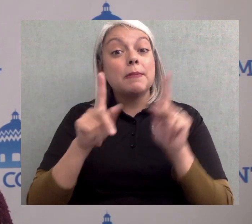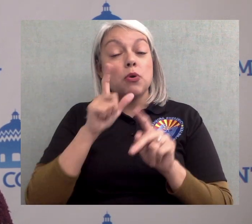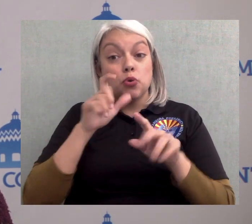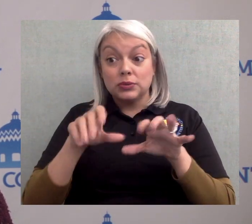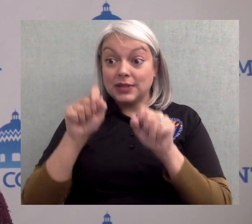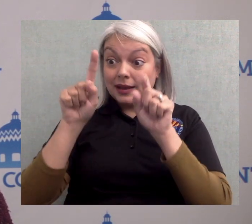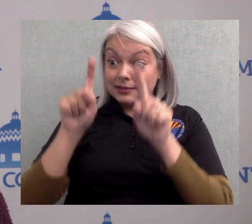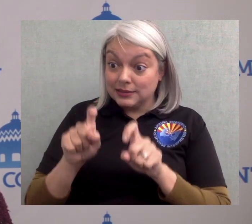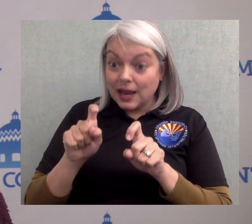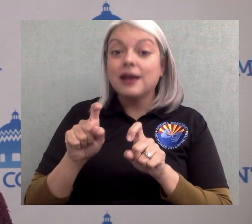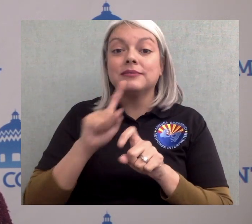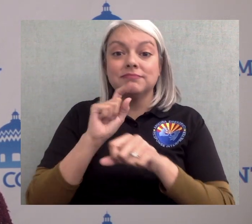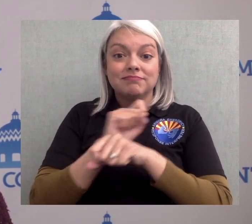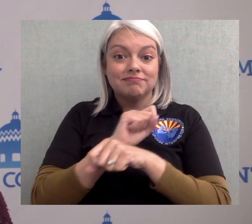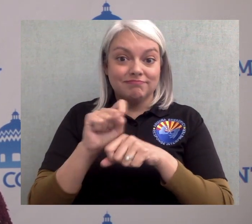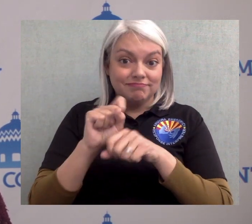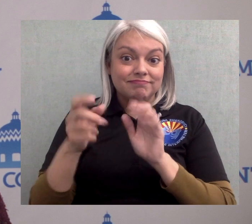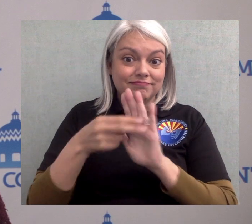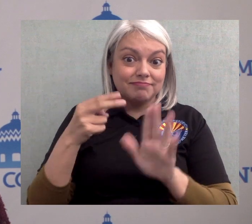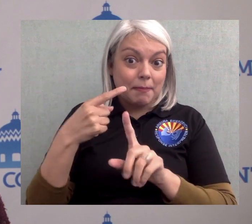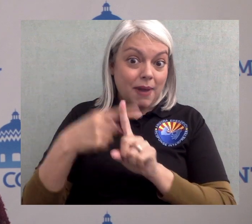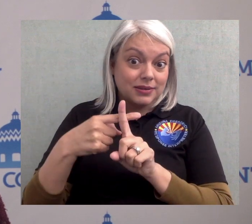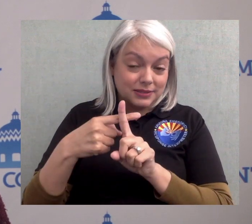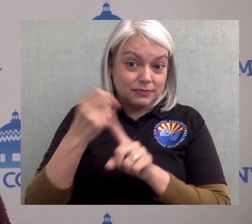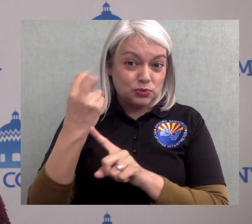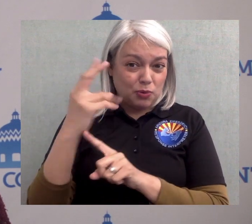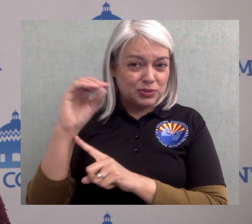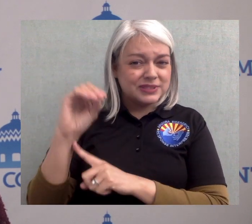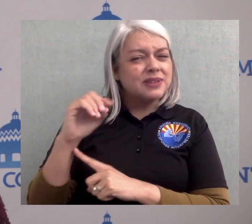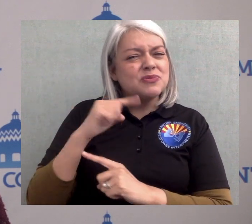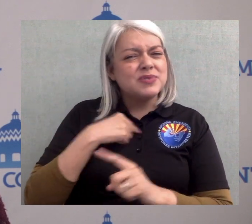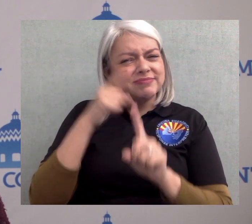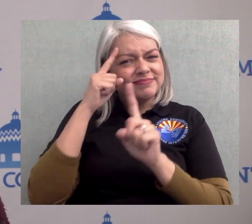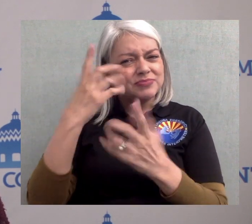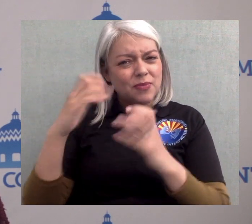we have done turn out to be positive. We really want that number to be less than 5, so we’re